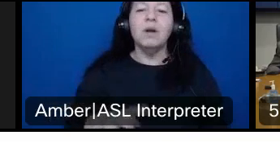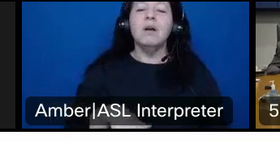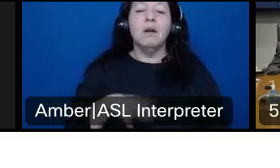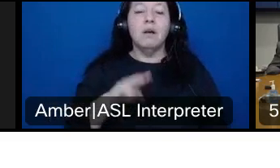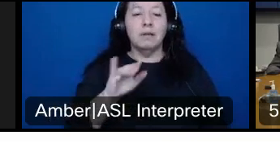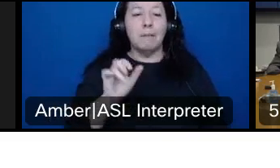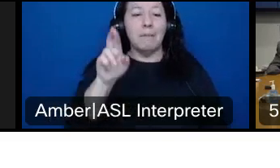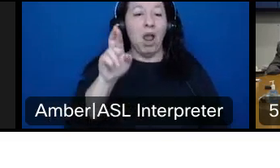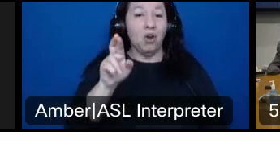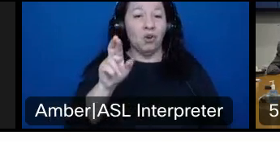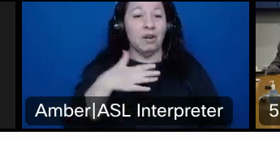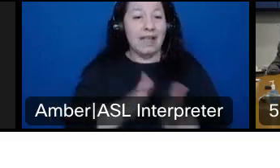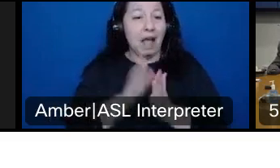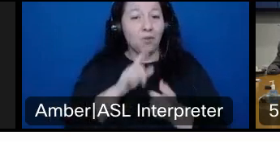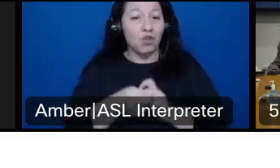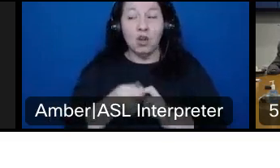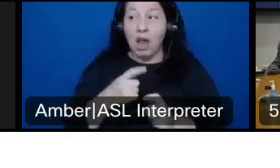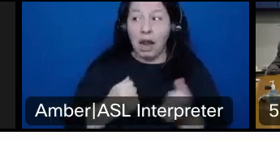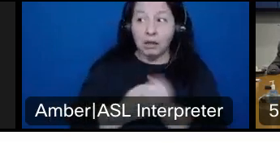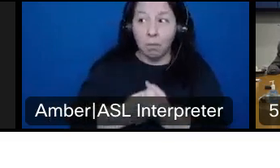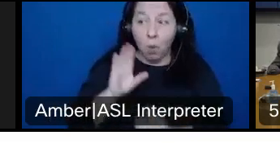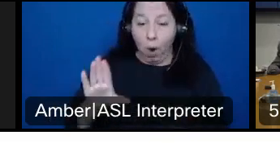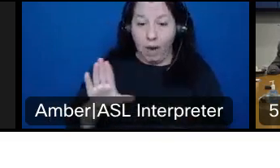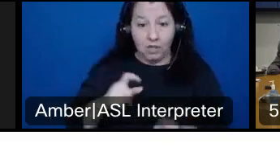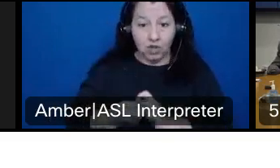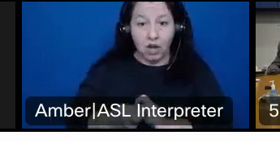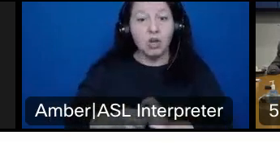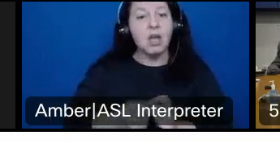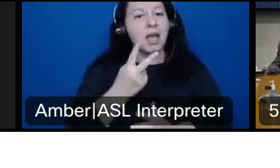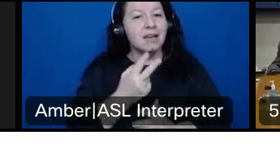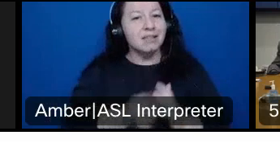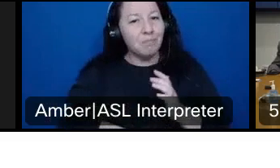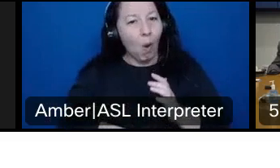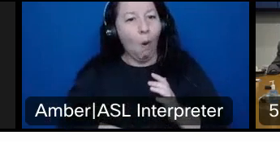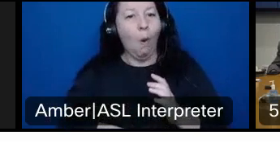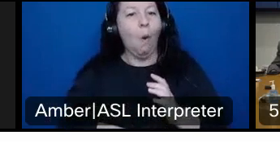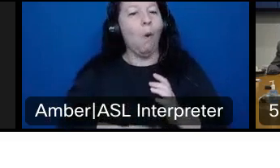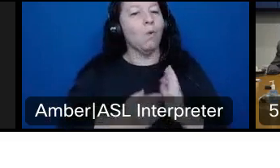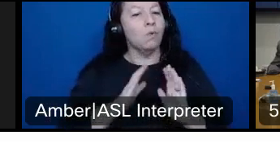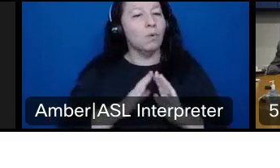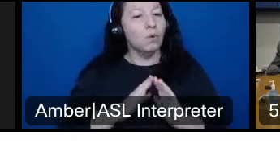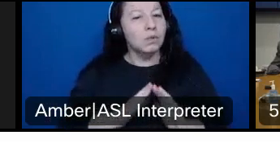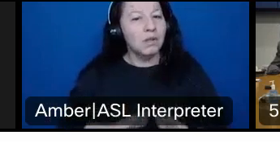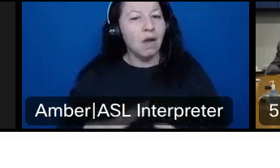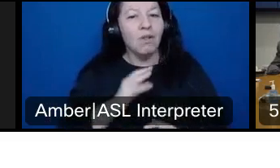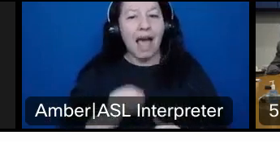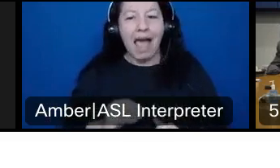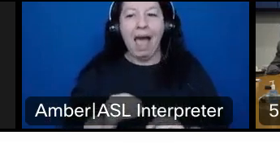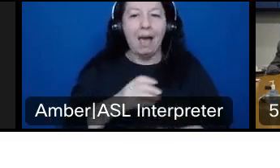very much support is both subtle and powerful. What the mayor has said is that when somebody is.